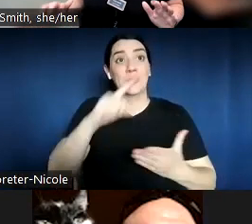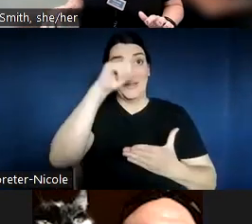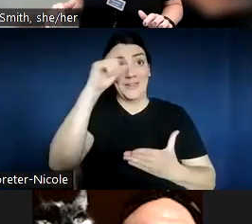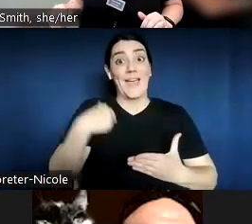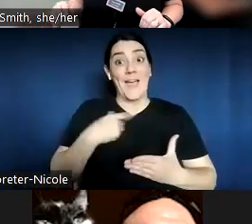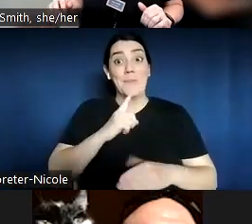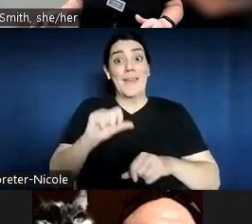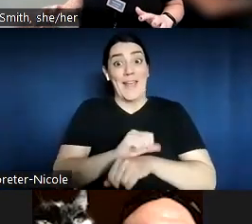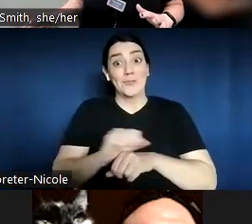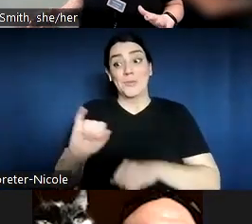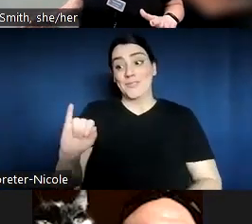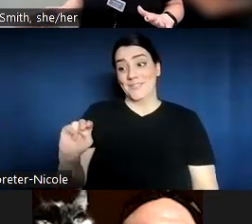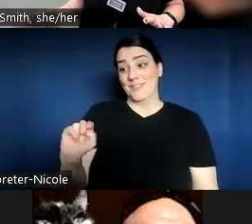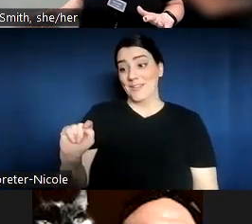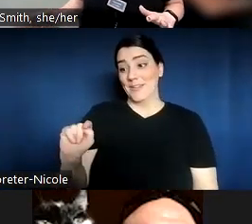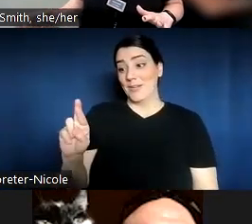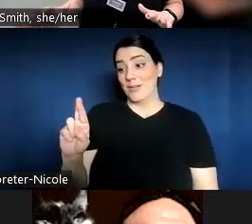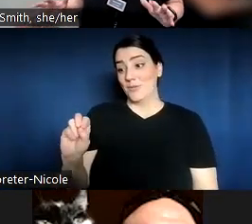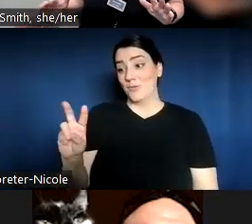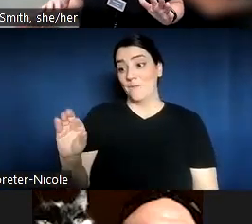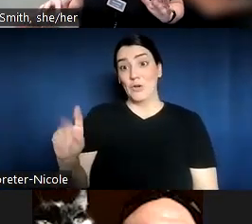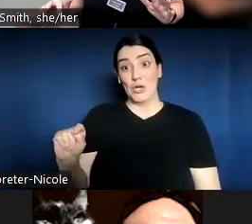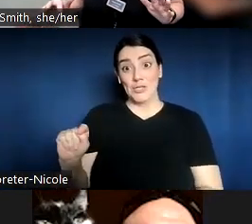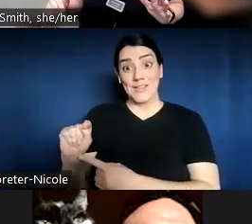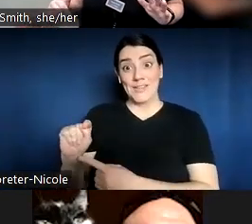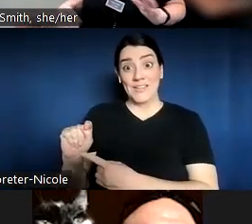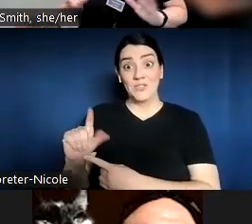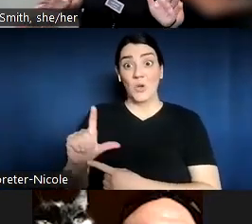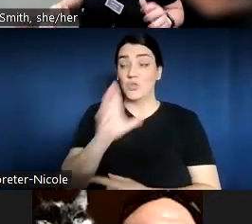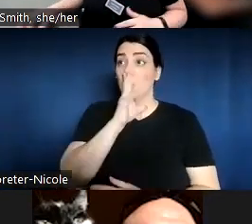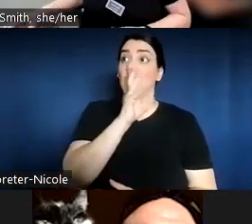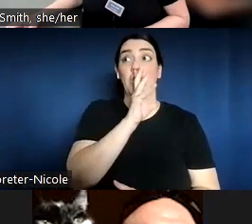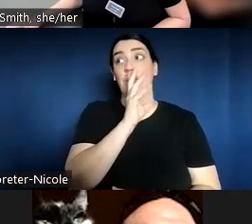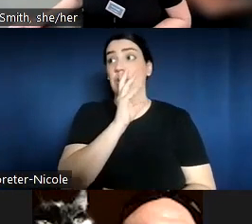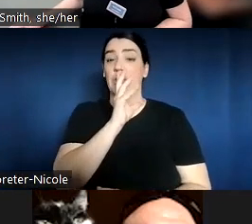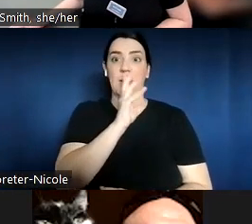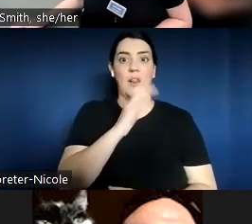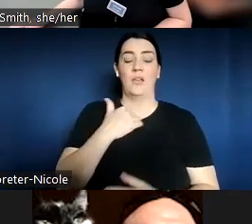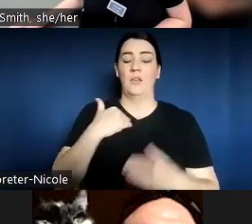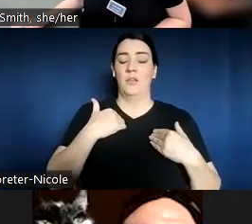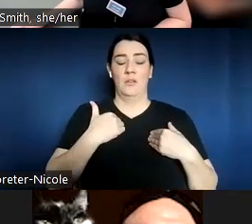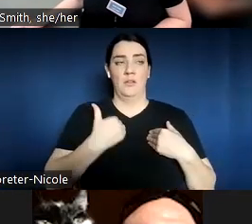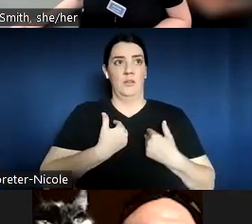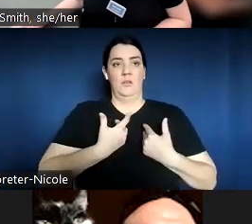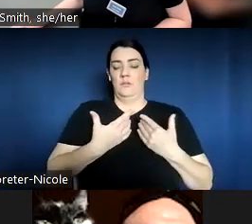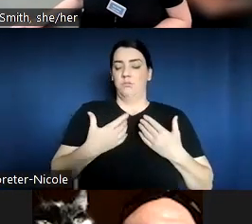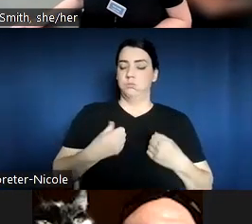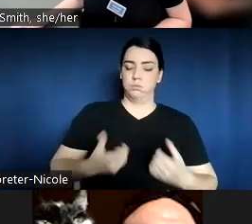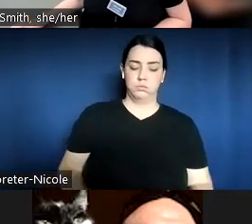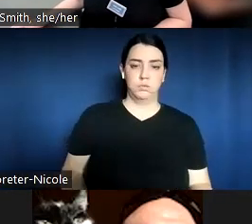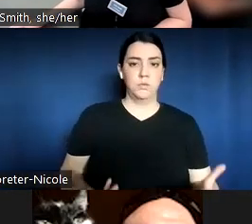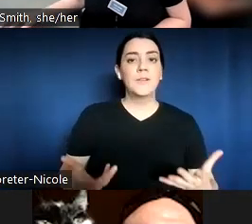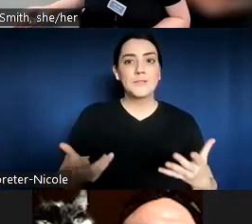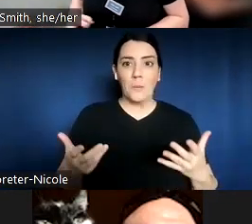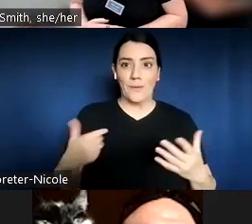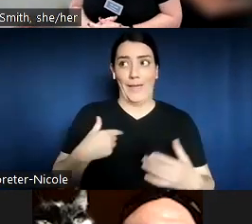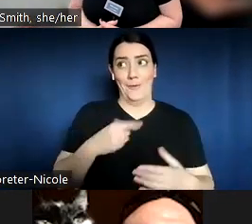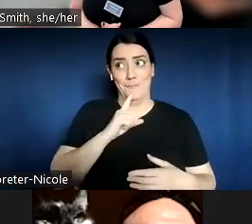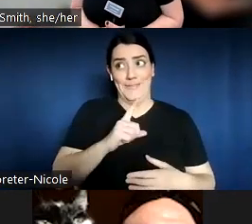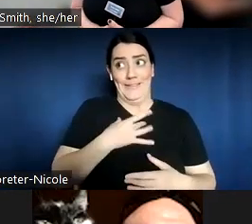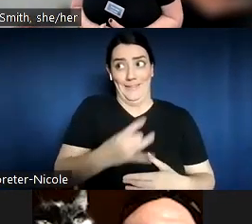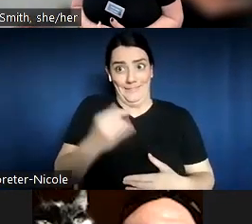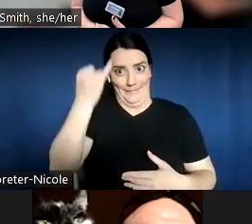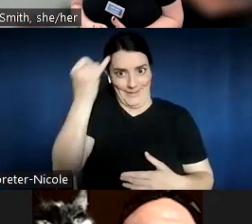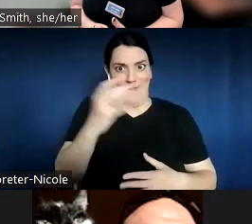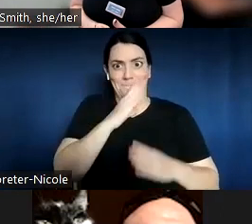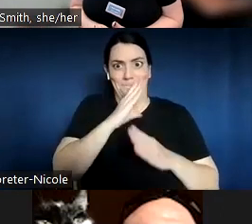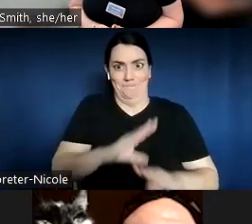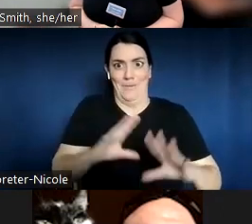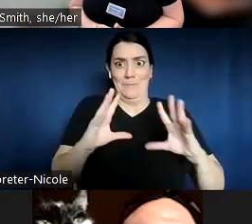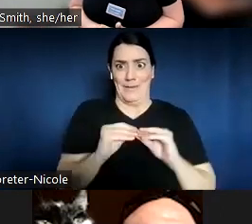I would love to do that with other meetings regardless of difference.